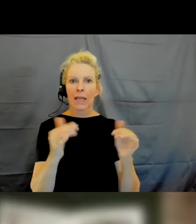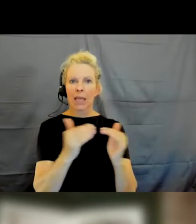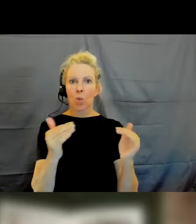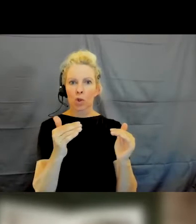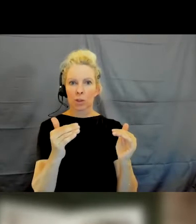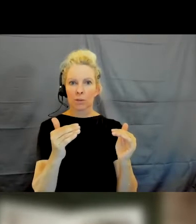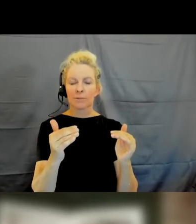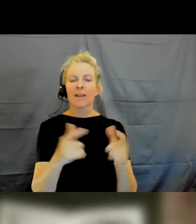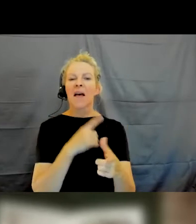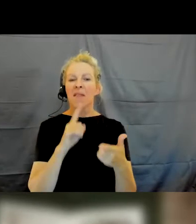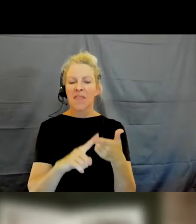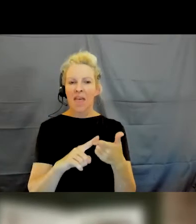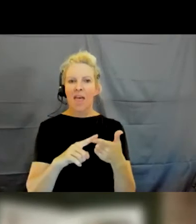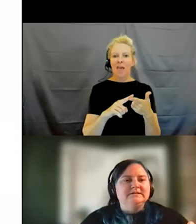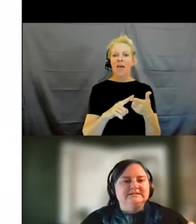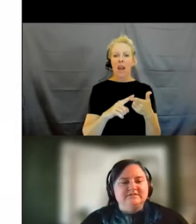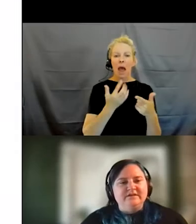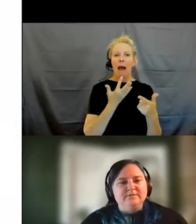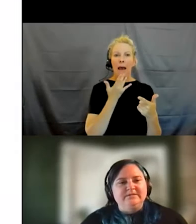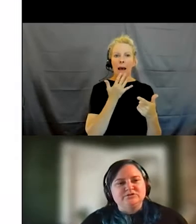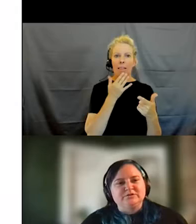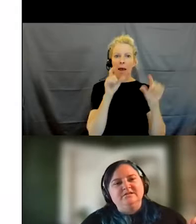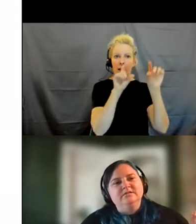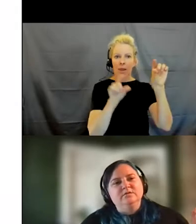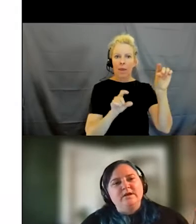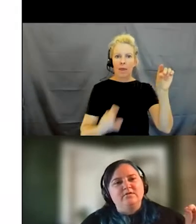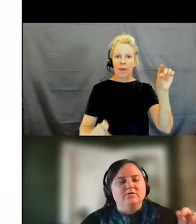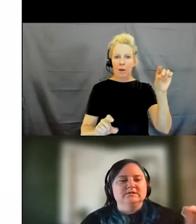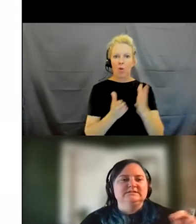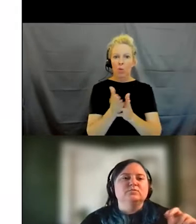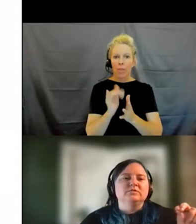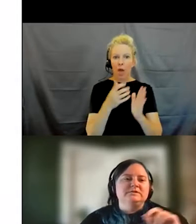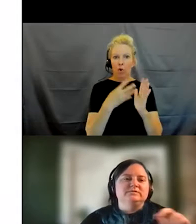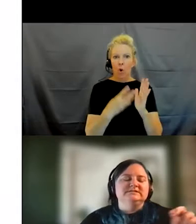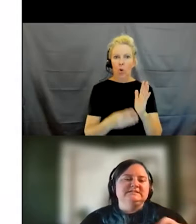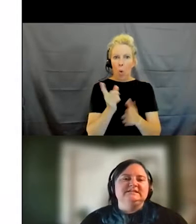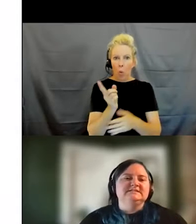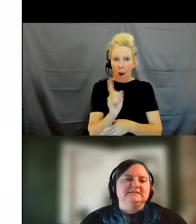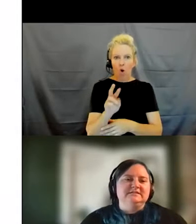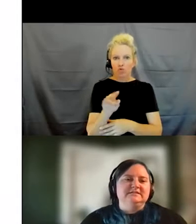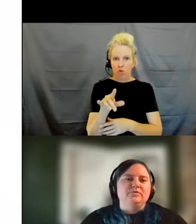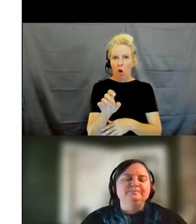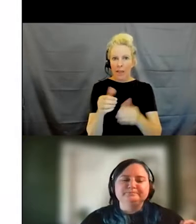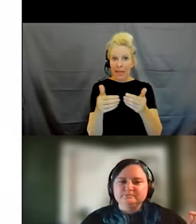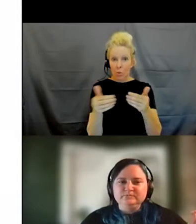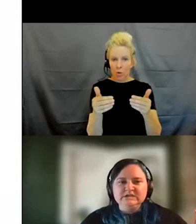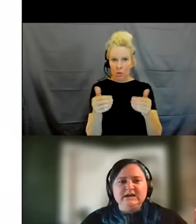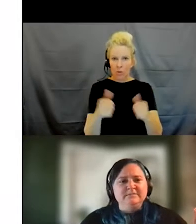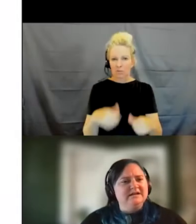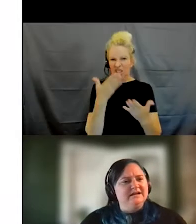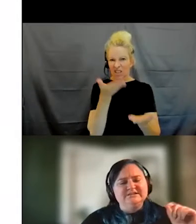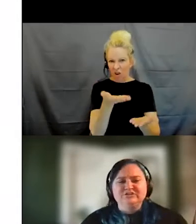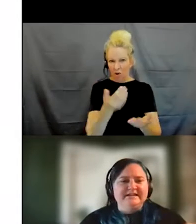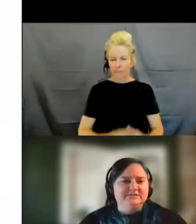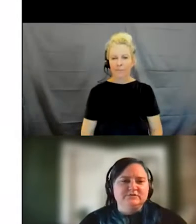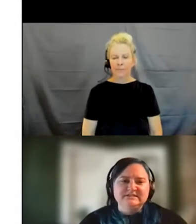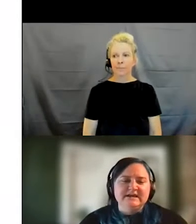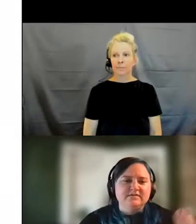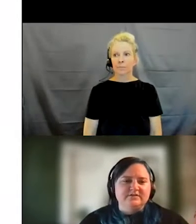have highlighted on the screen where role= exists in the code. I can glance through this that they